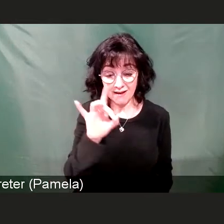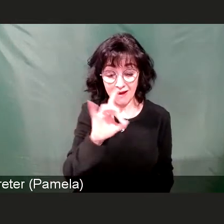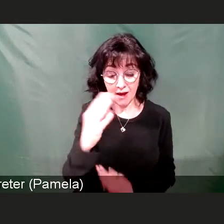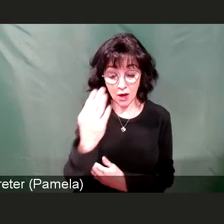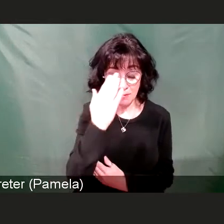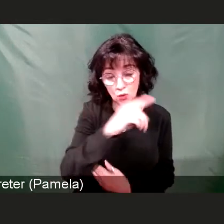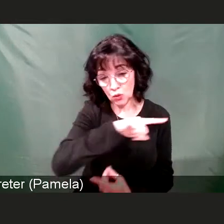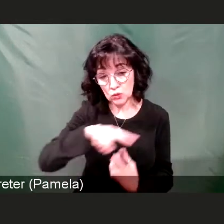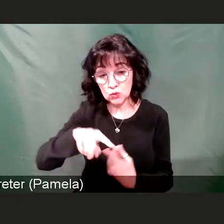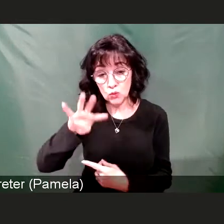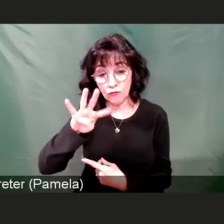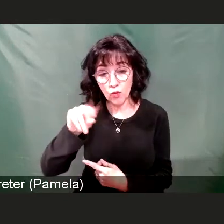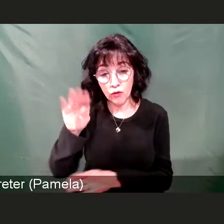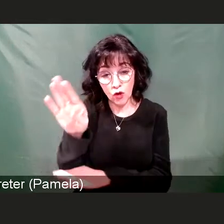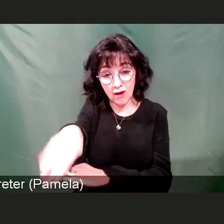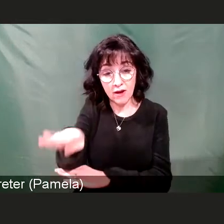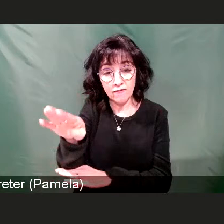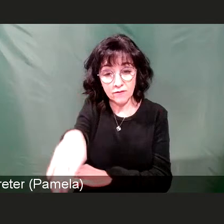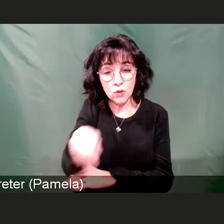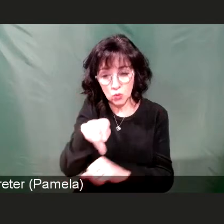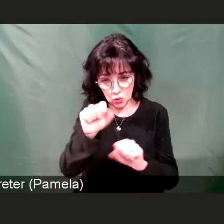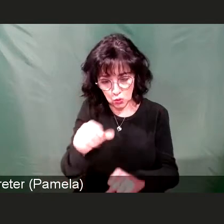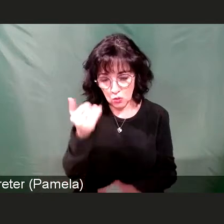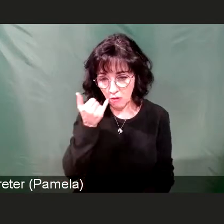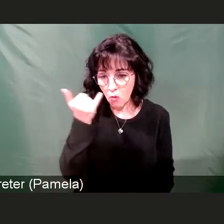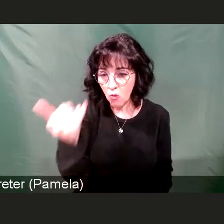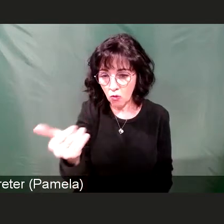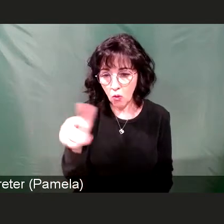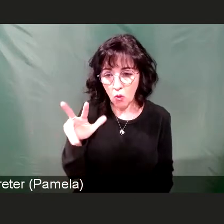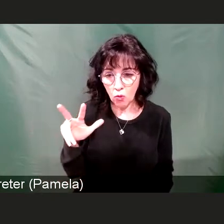you can call (302) 645-3200